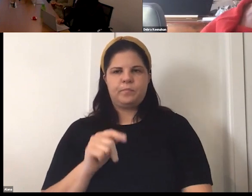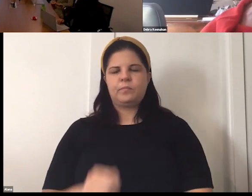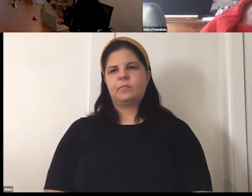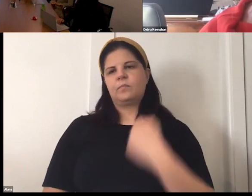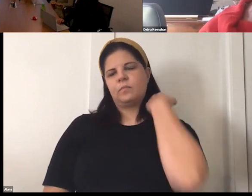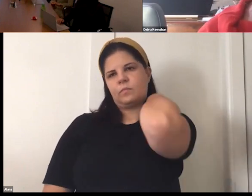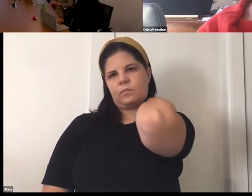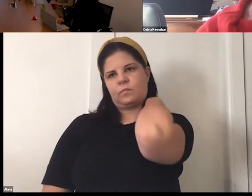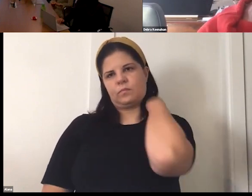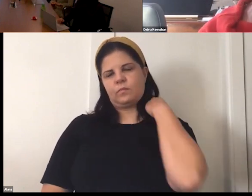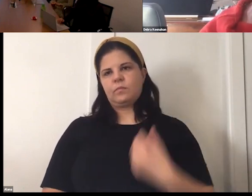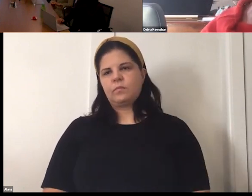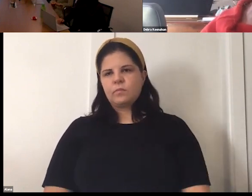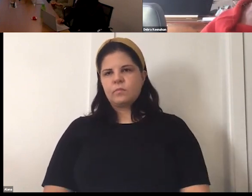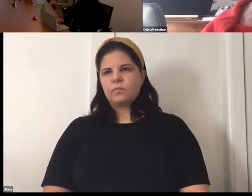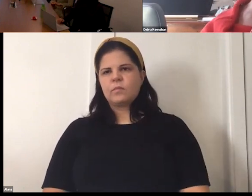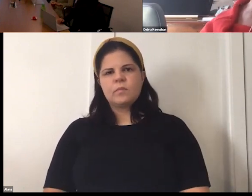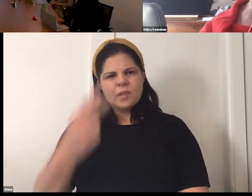Hi, Sarah.